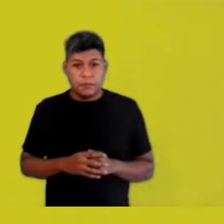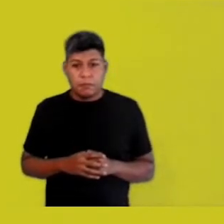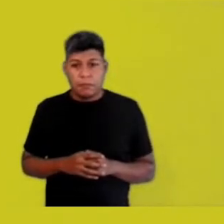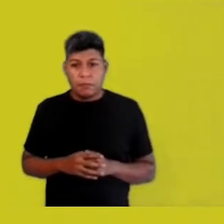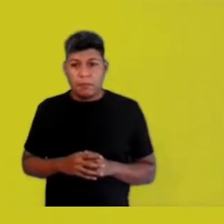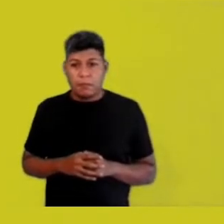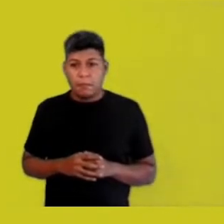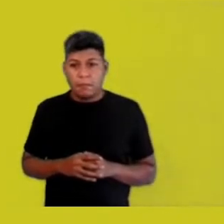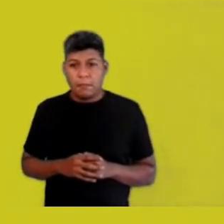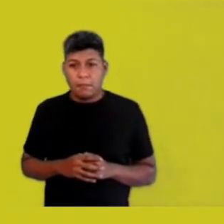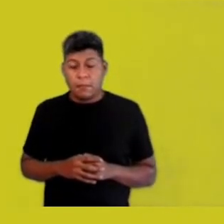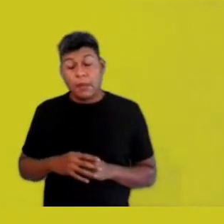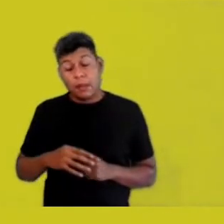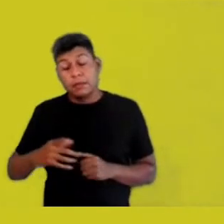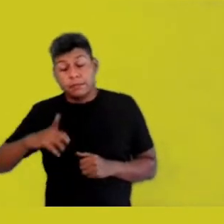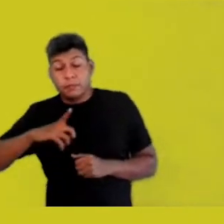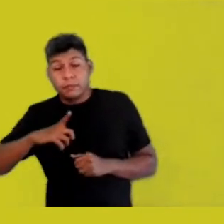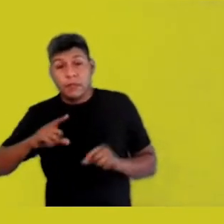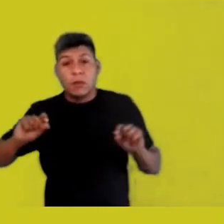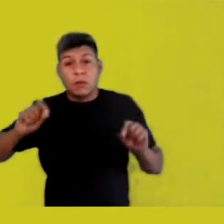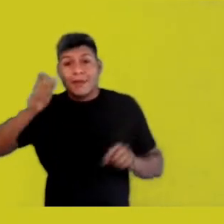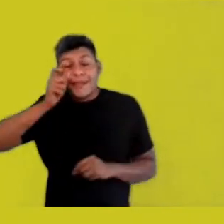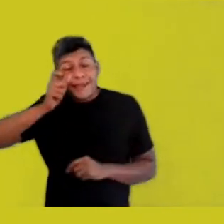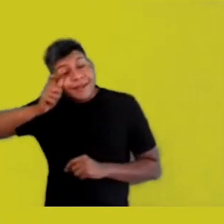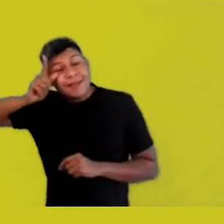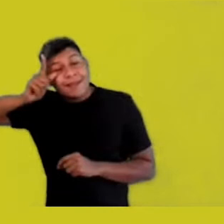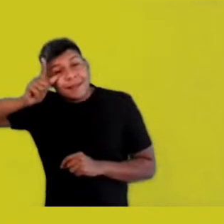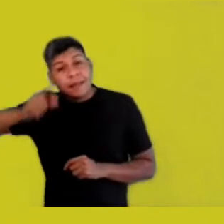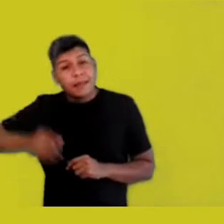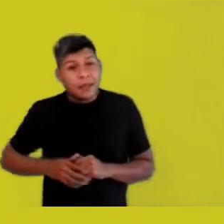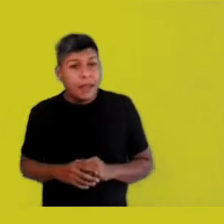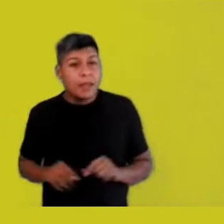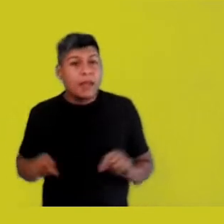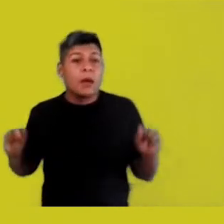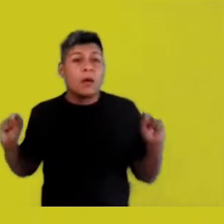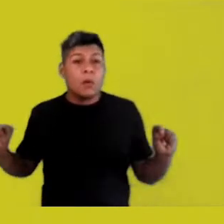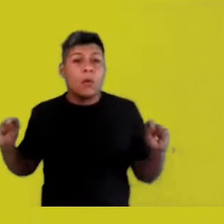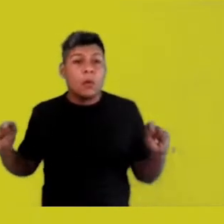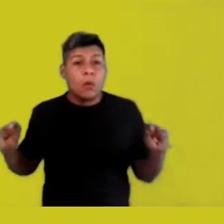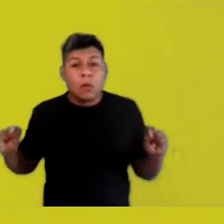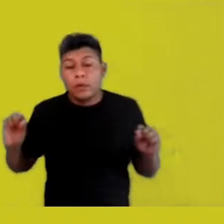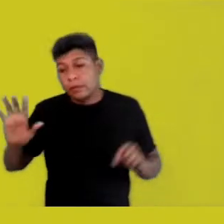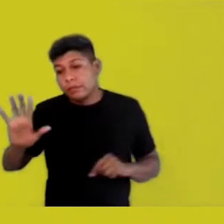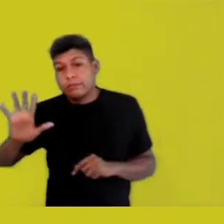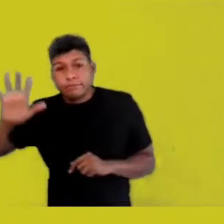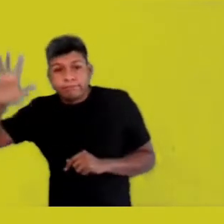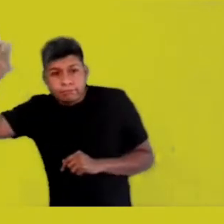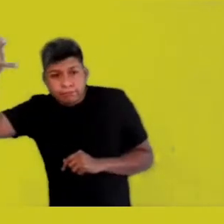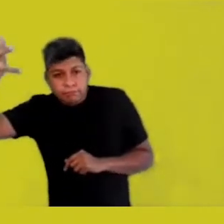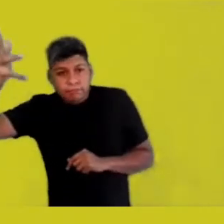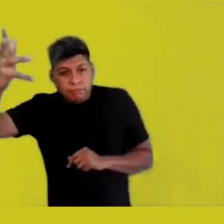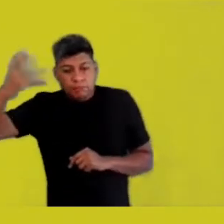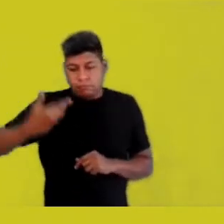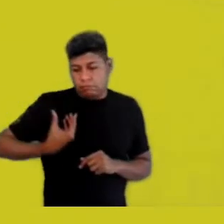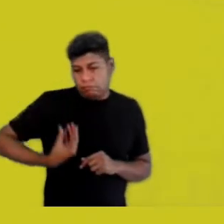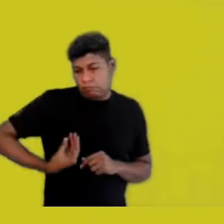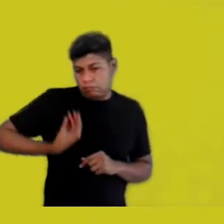I get the idea that the enchanting action, interpretation,